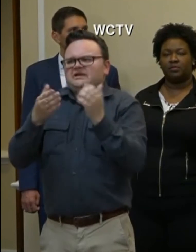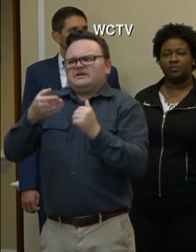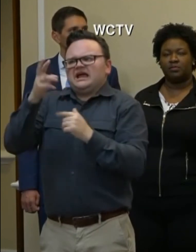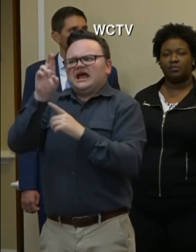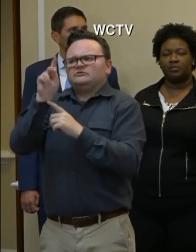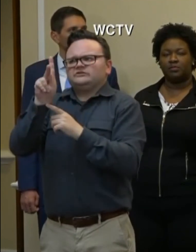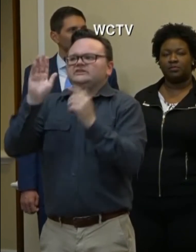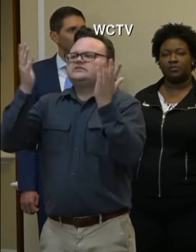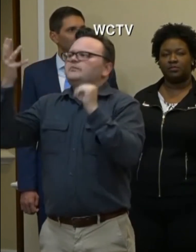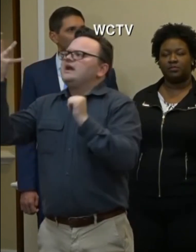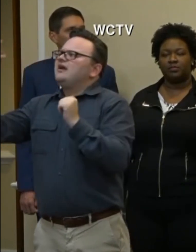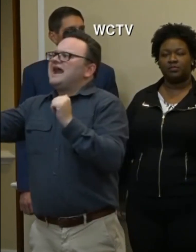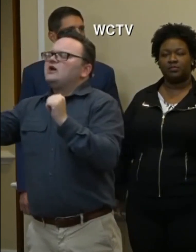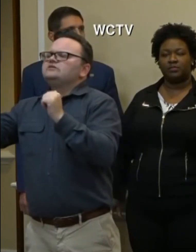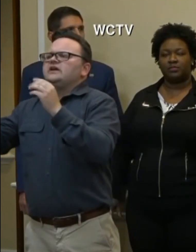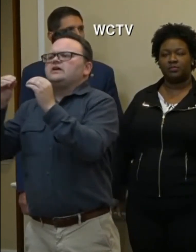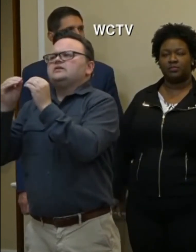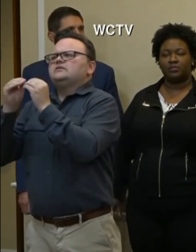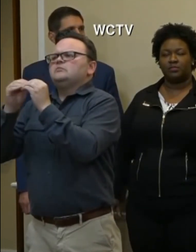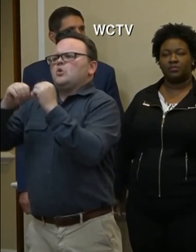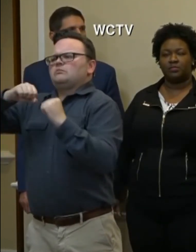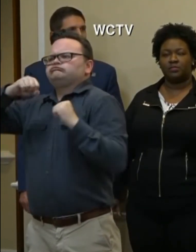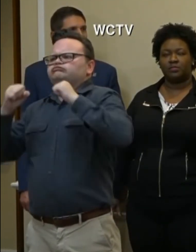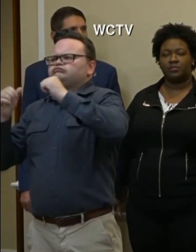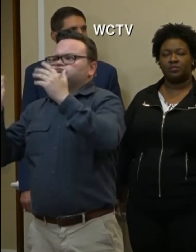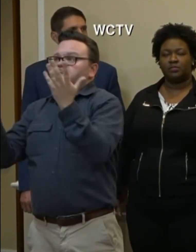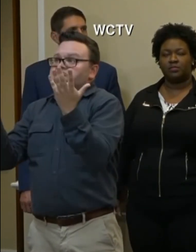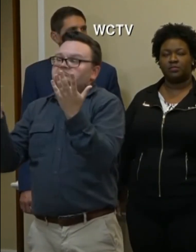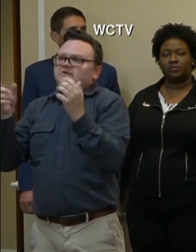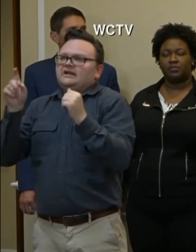the outdoor ones so I think they got to be taken on you know on a case-by-case